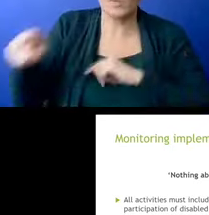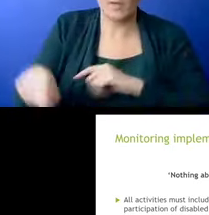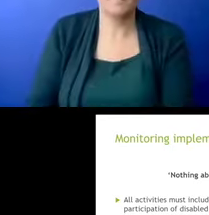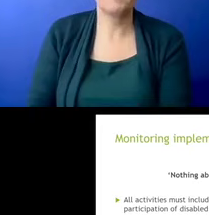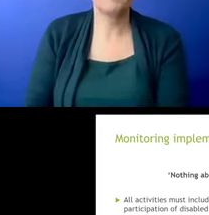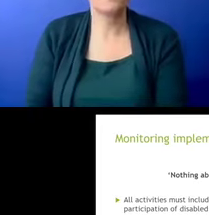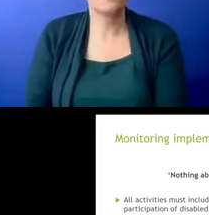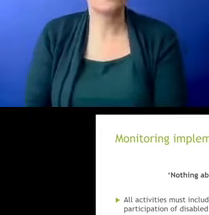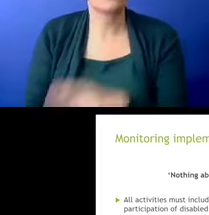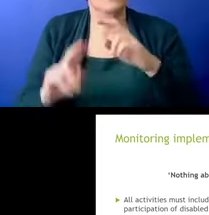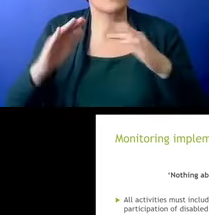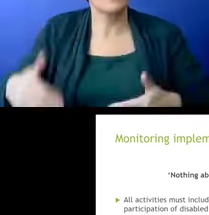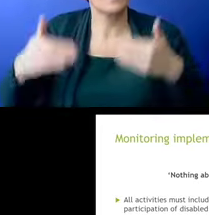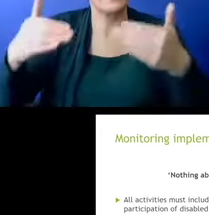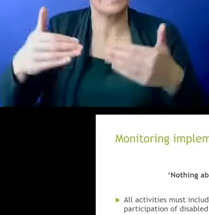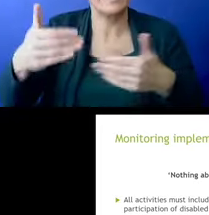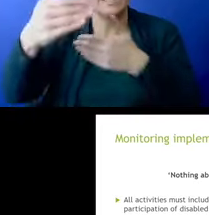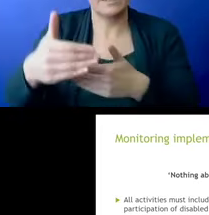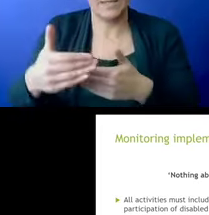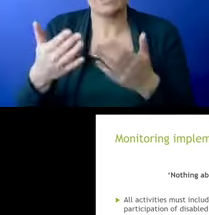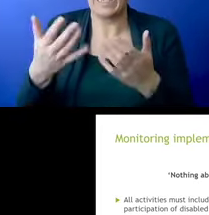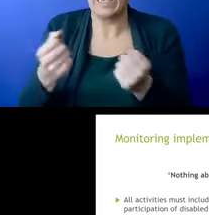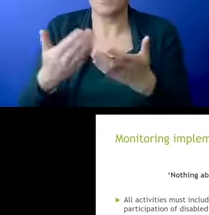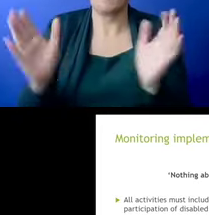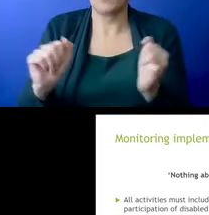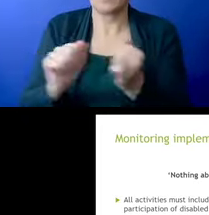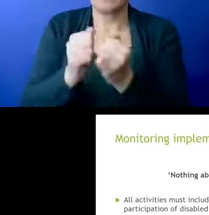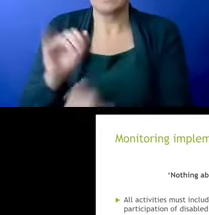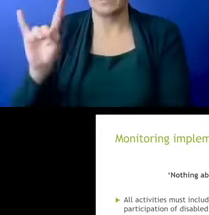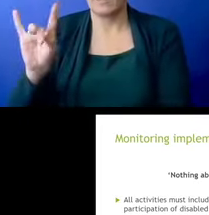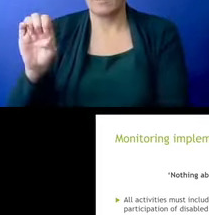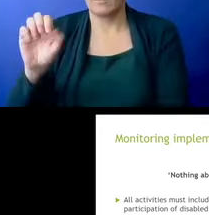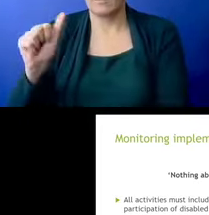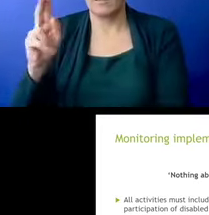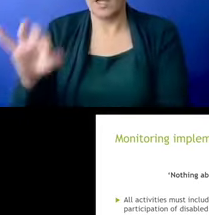At the next stage, called a ‘public hearing’, the Committee asks specific questions